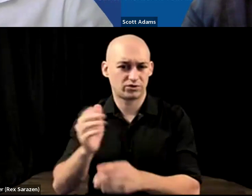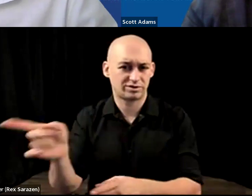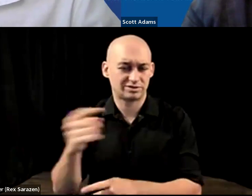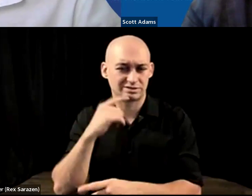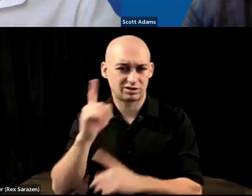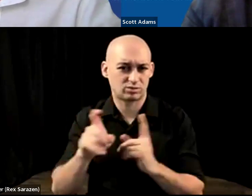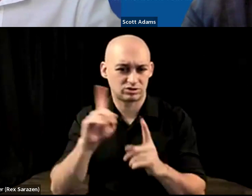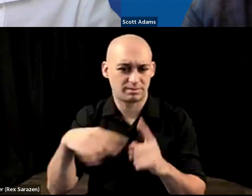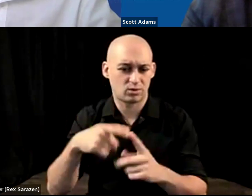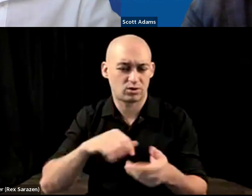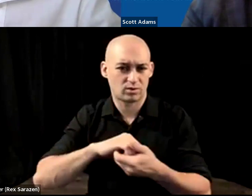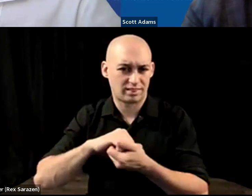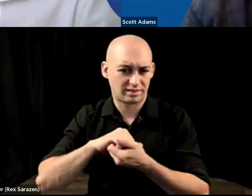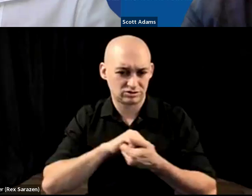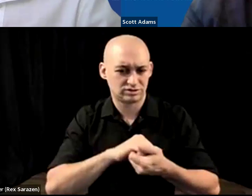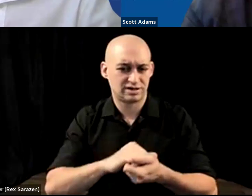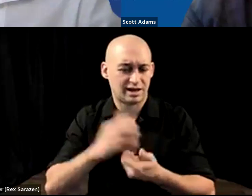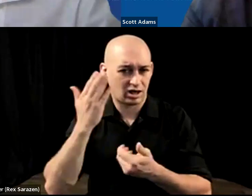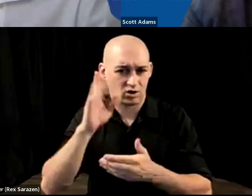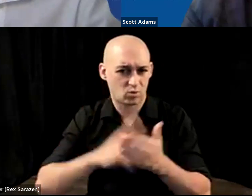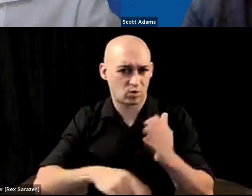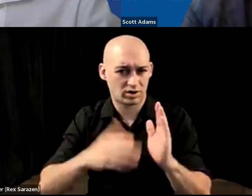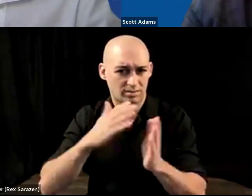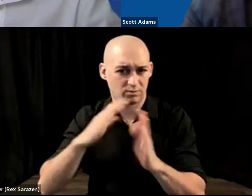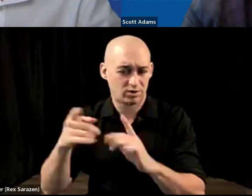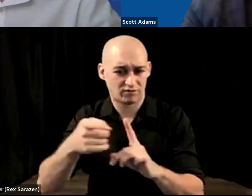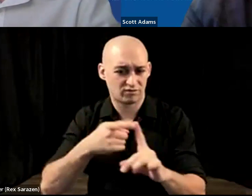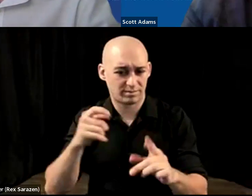coalitions I don't know what community you're from in California, but I did want to point out